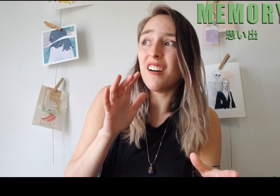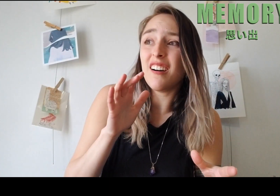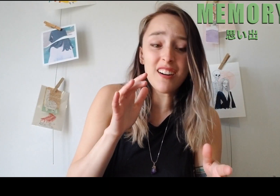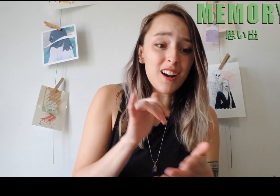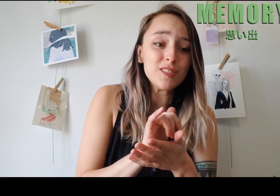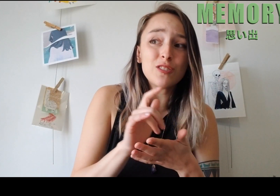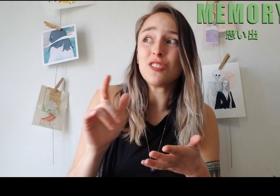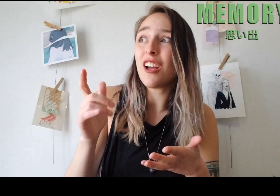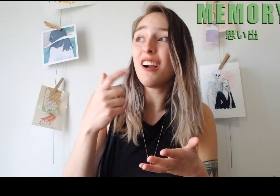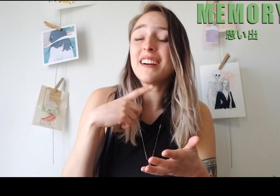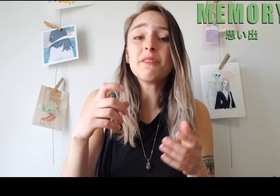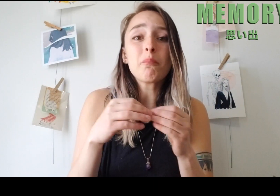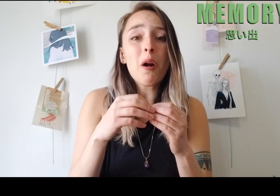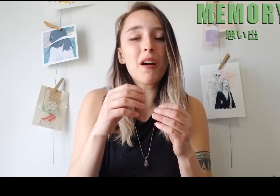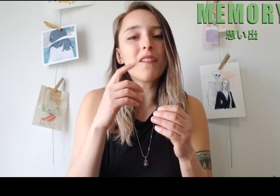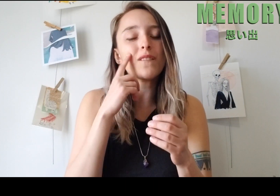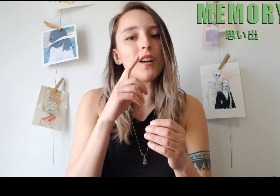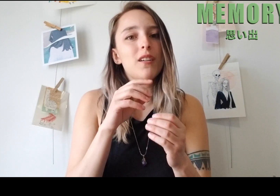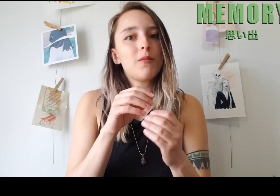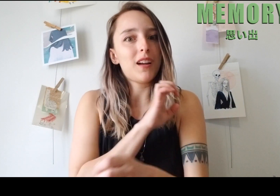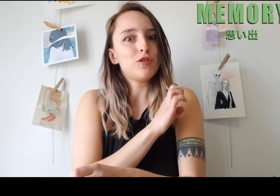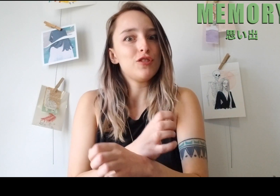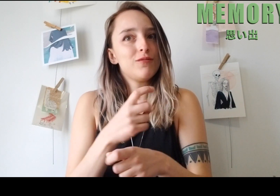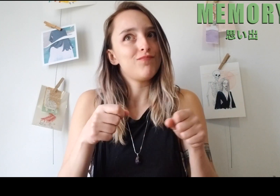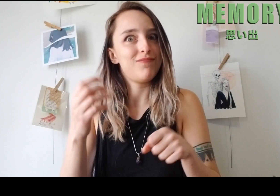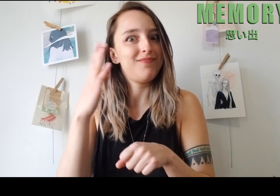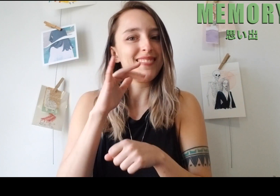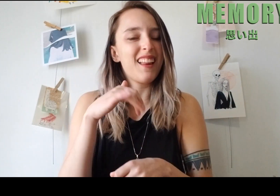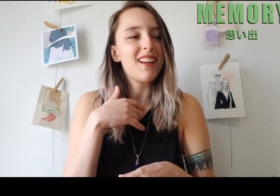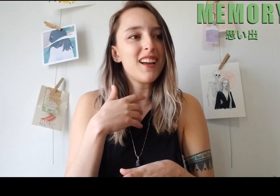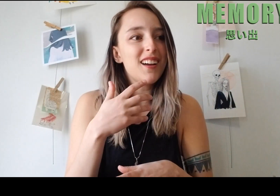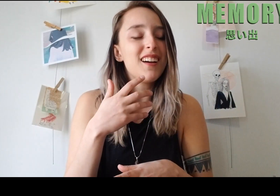I said, "What, that's all??" I knew I should eat more for energy since I would be biking all day.